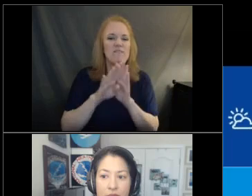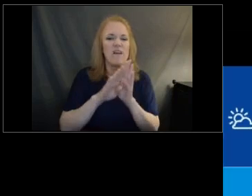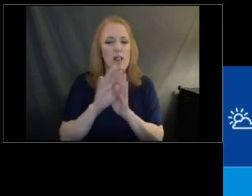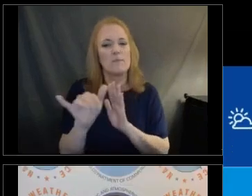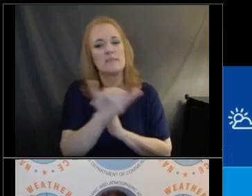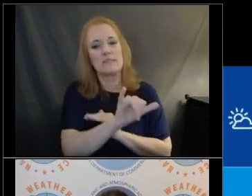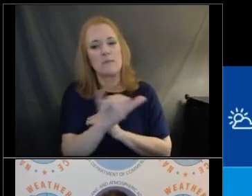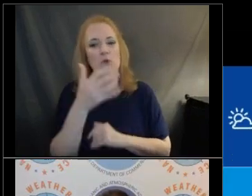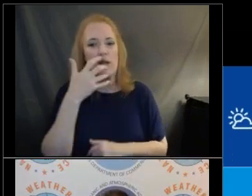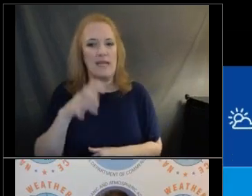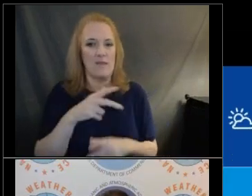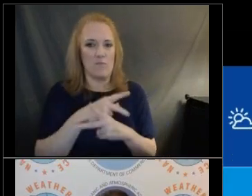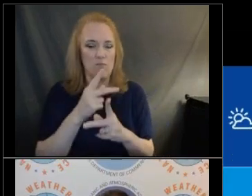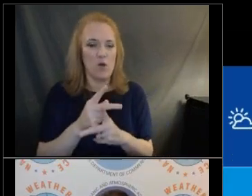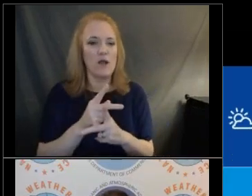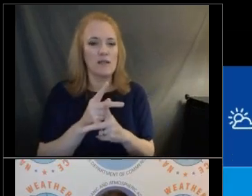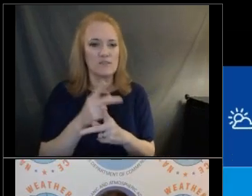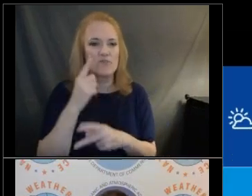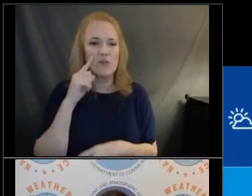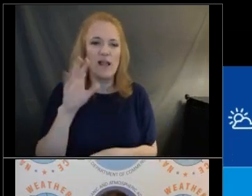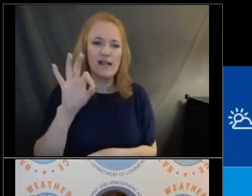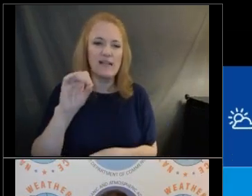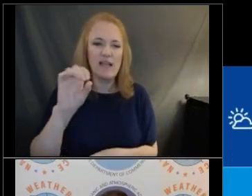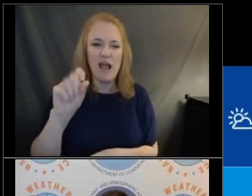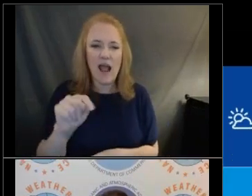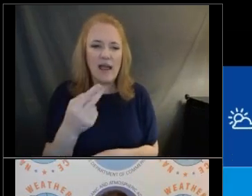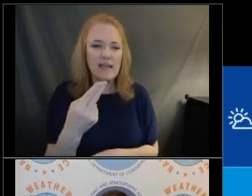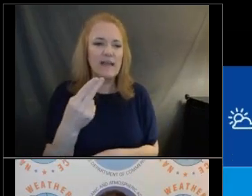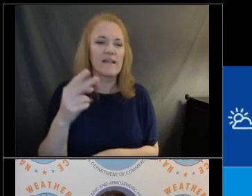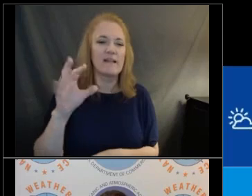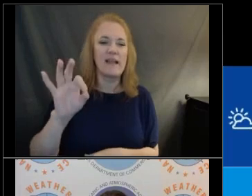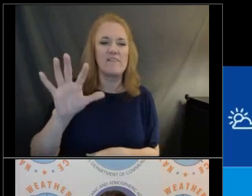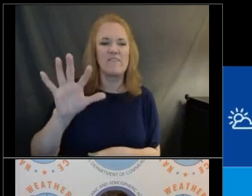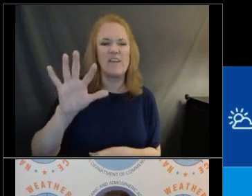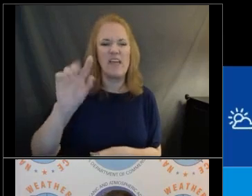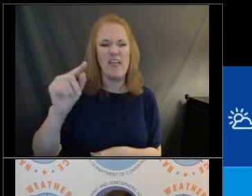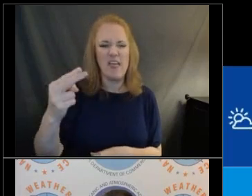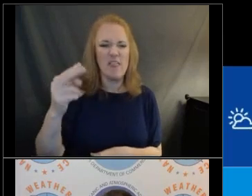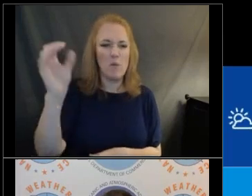extreme heat products targeting like the 90th or 95th percentile for example of heat index